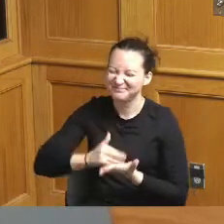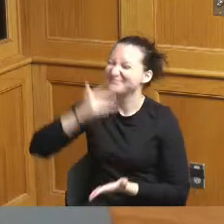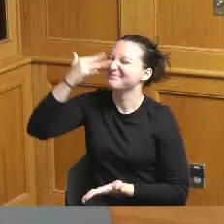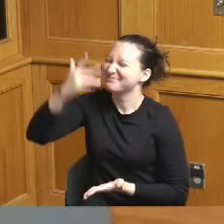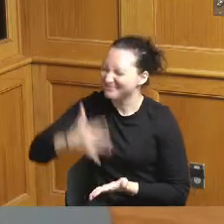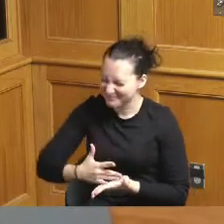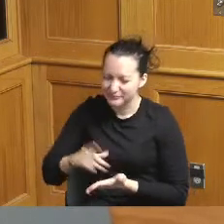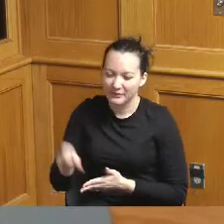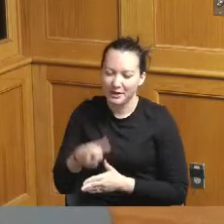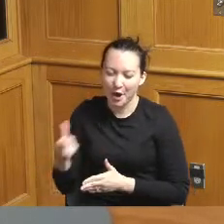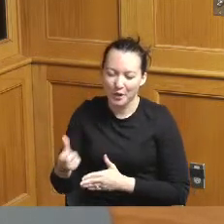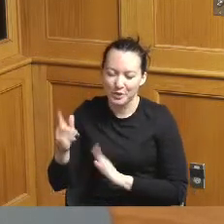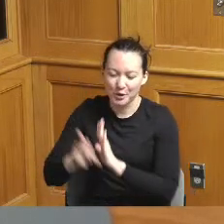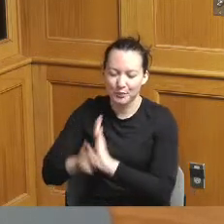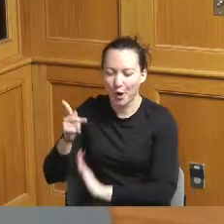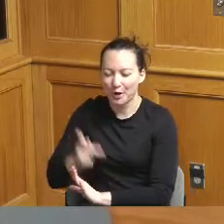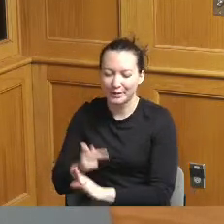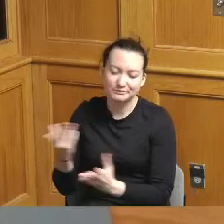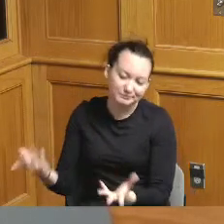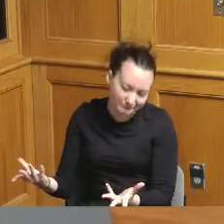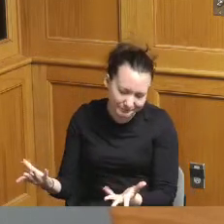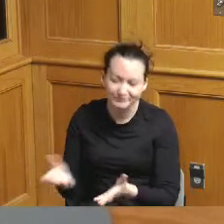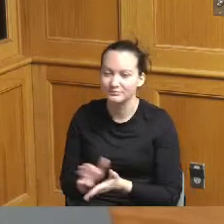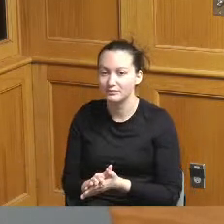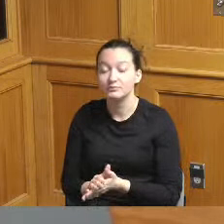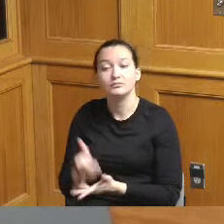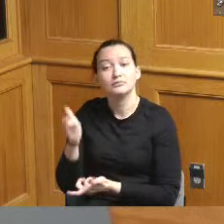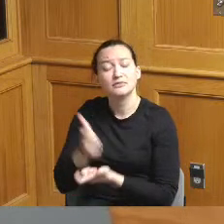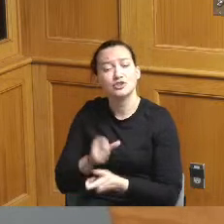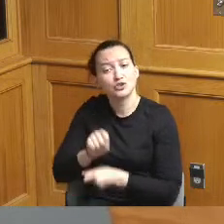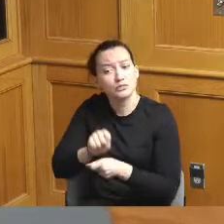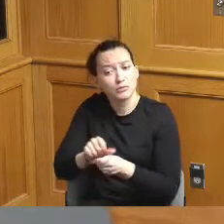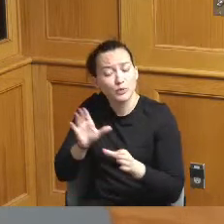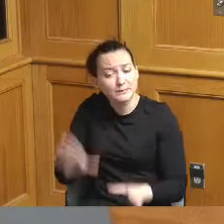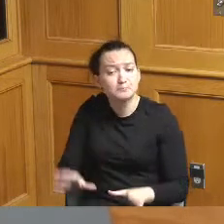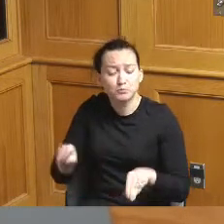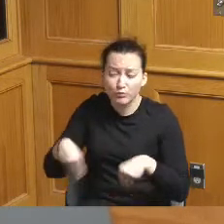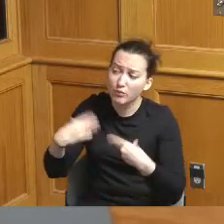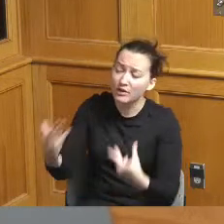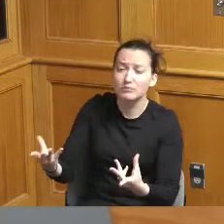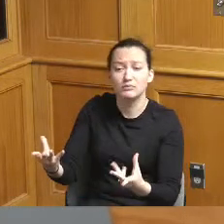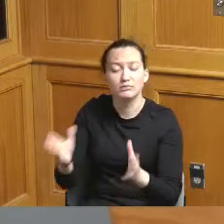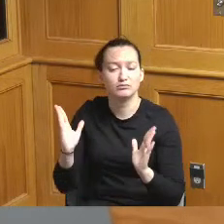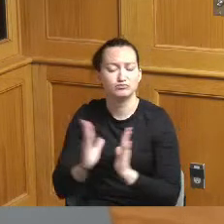there are other programming so that's for each of our employees we do offer them a small budget for